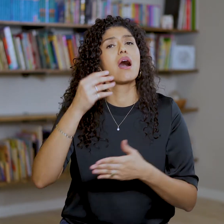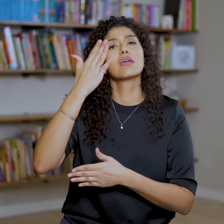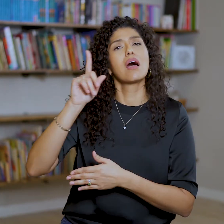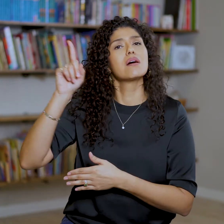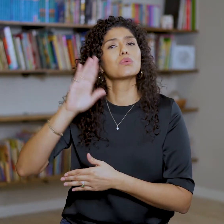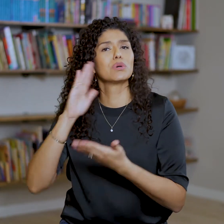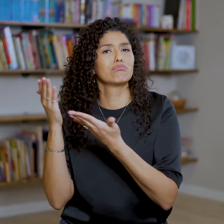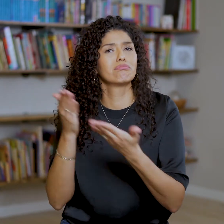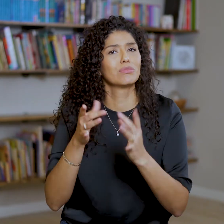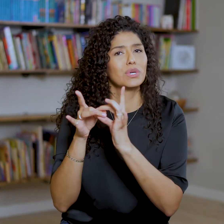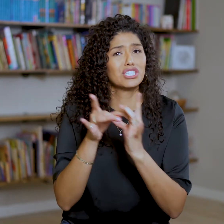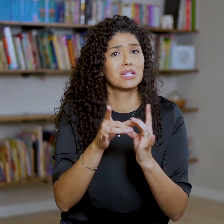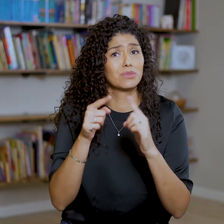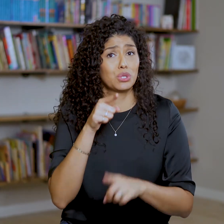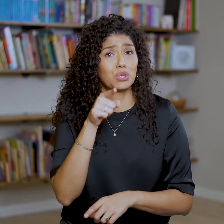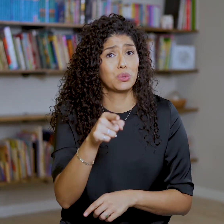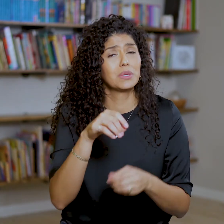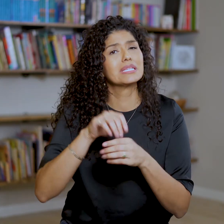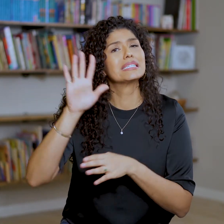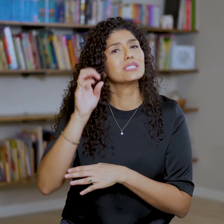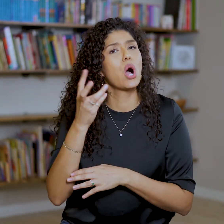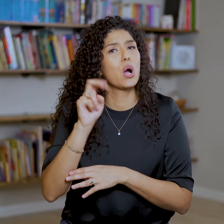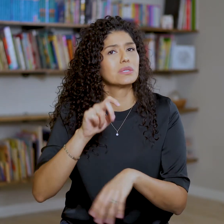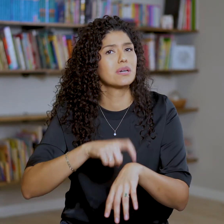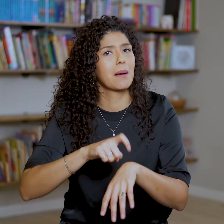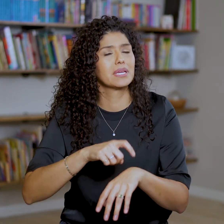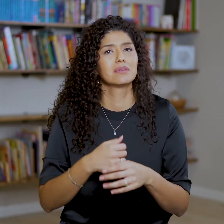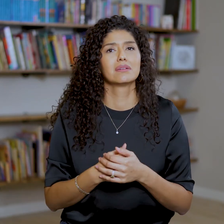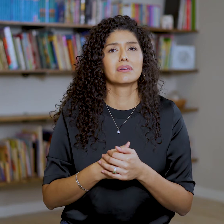and God will bring a relationship to you in His own timing.”